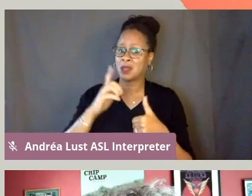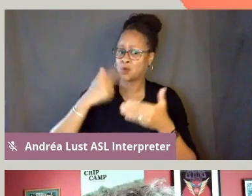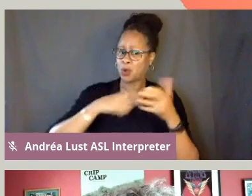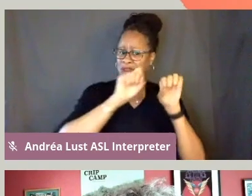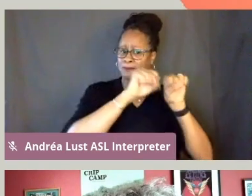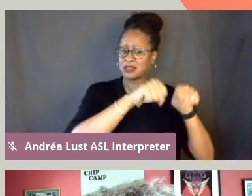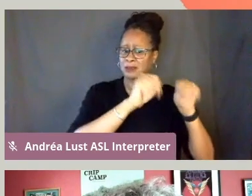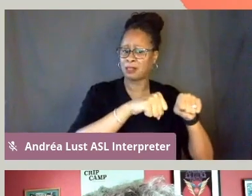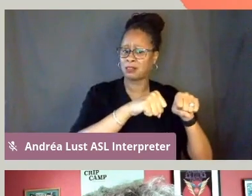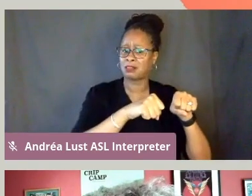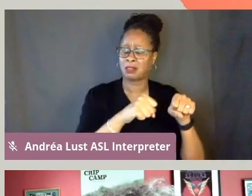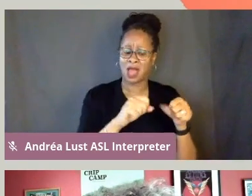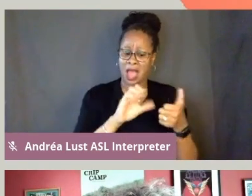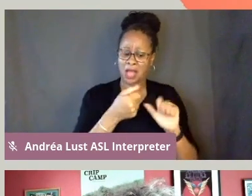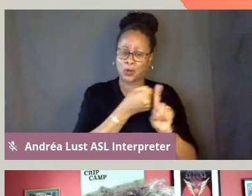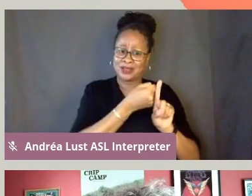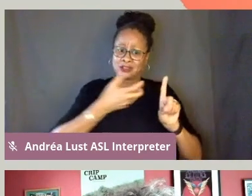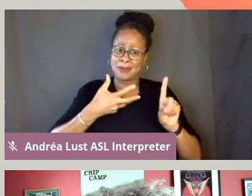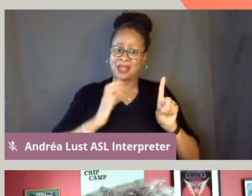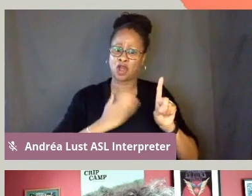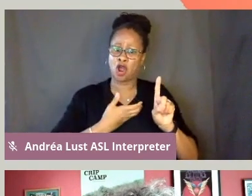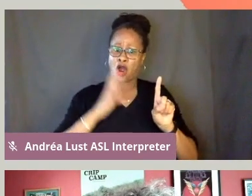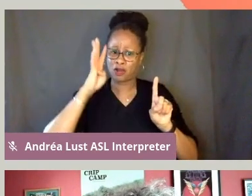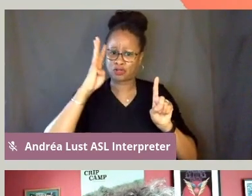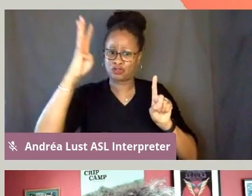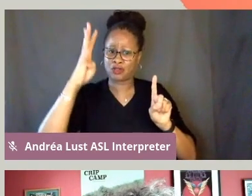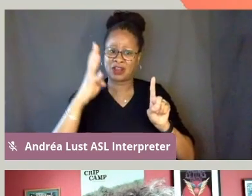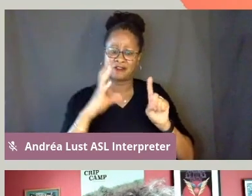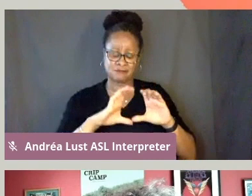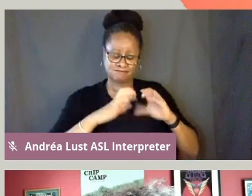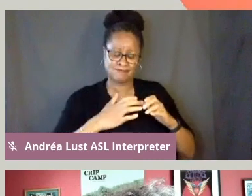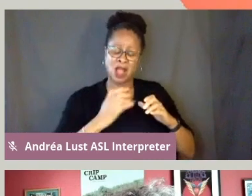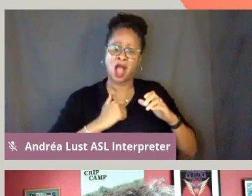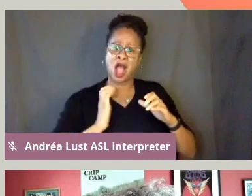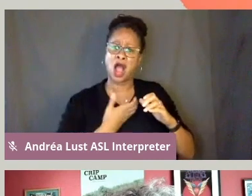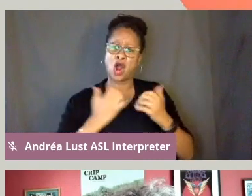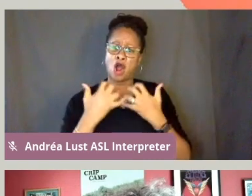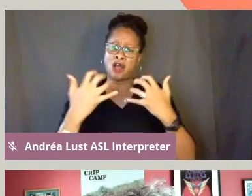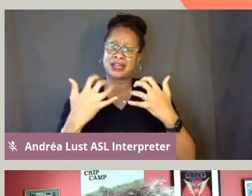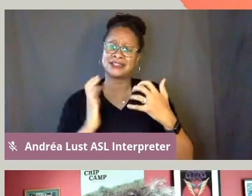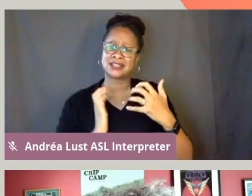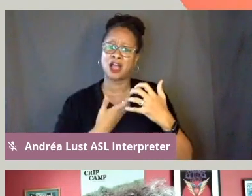How can we expand our craft, our creative repertoire, and our audience? What do we mean by expanding expression?